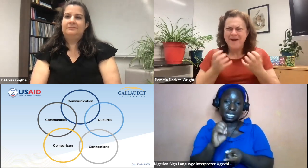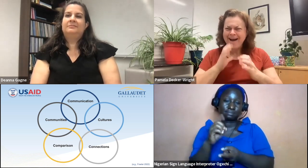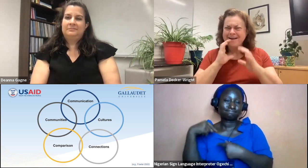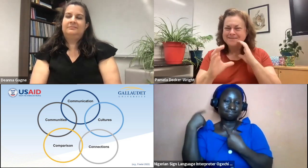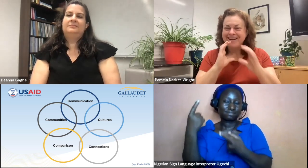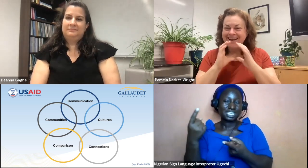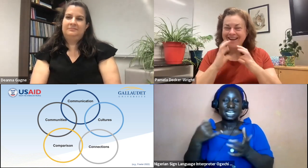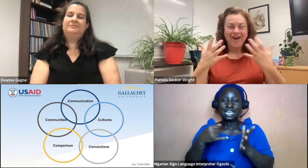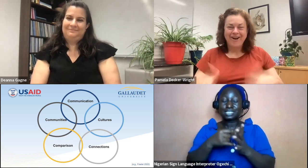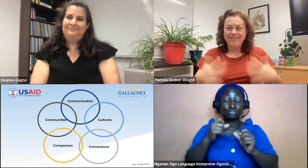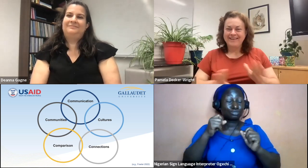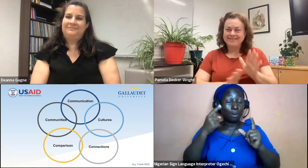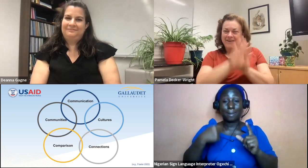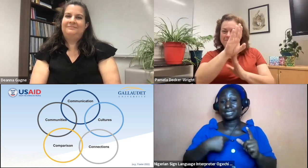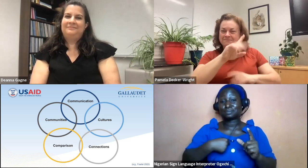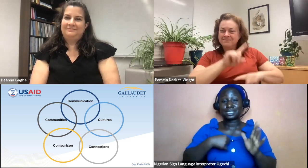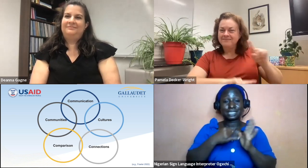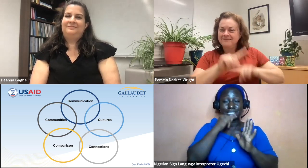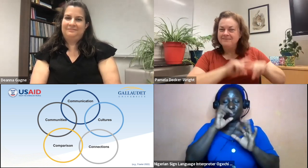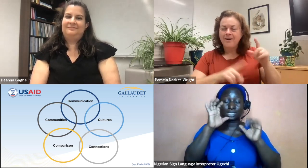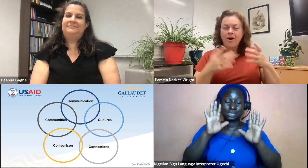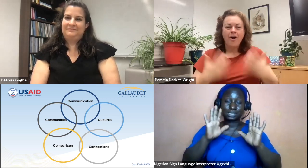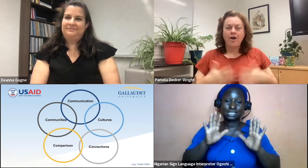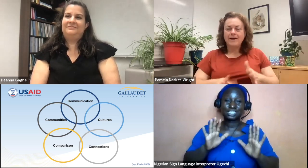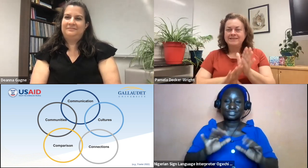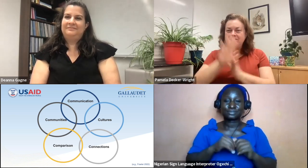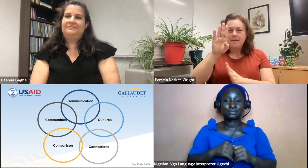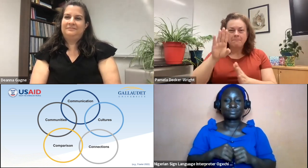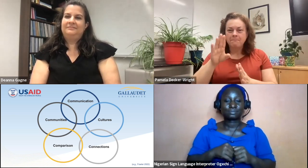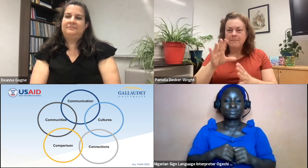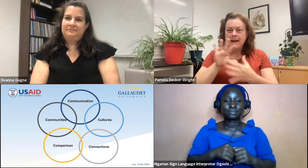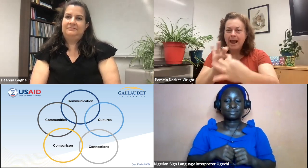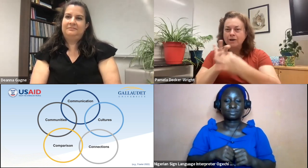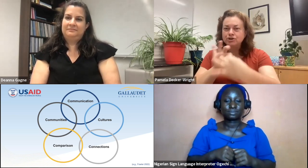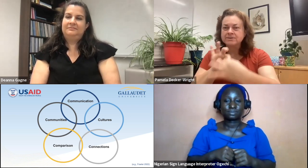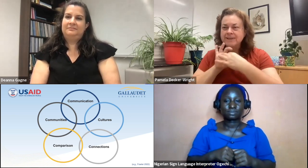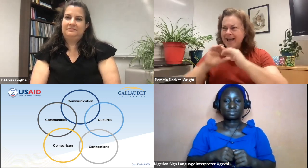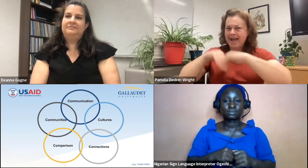that there were deaf people, and they were using language, and they were communicating through assigned language.